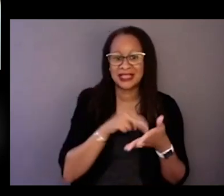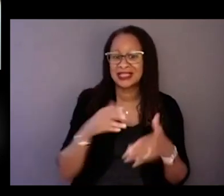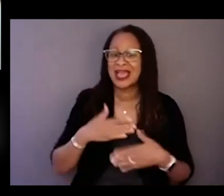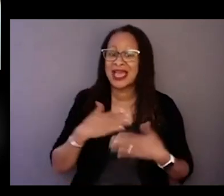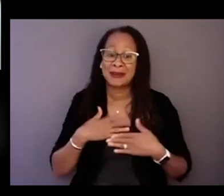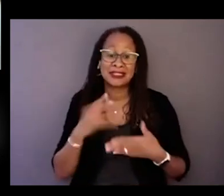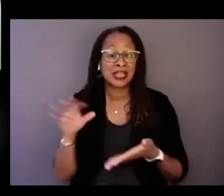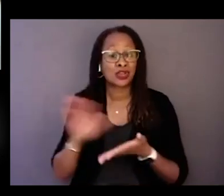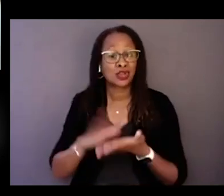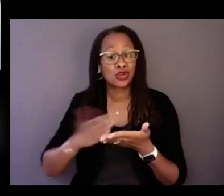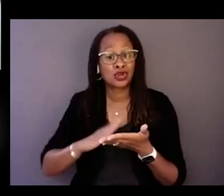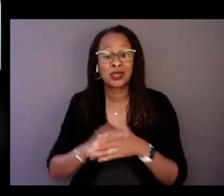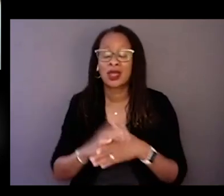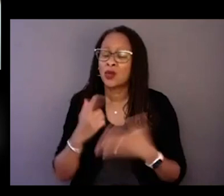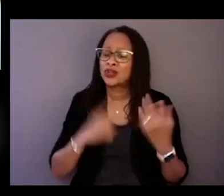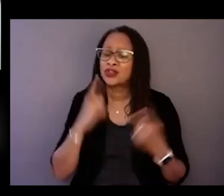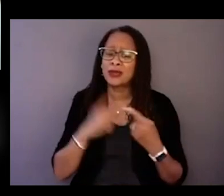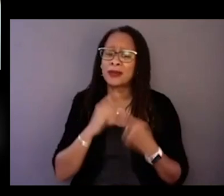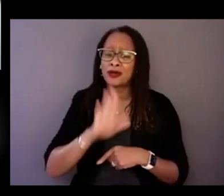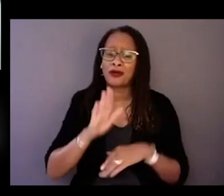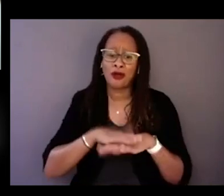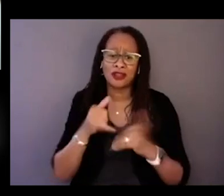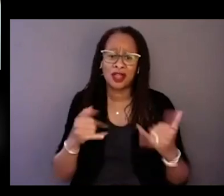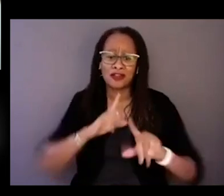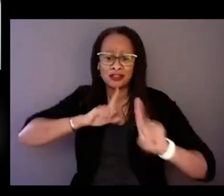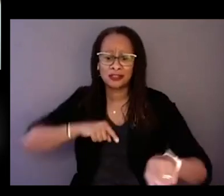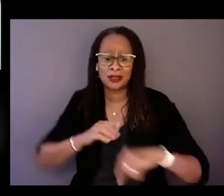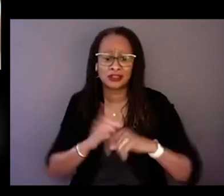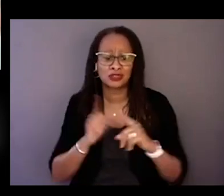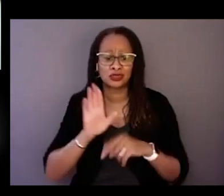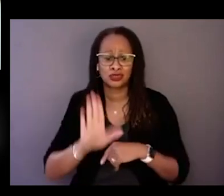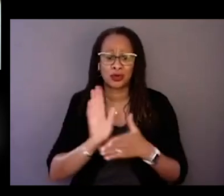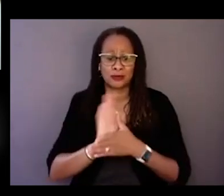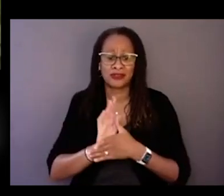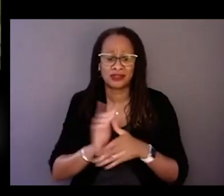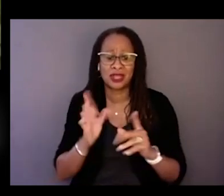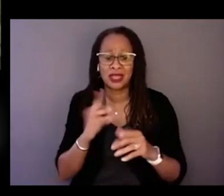What do you make of her online response to your movie and to others?